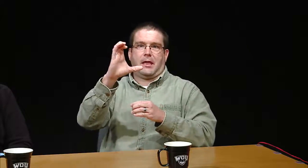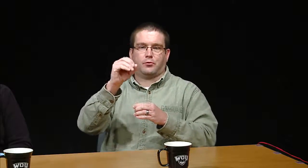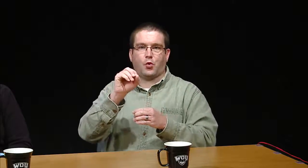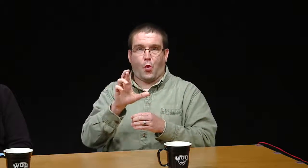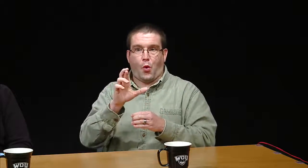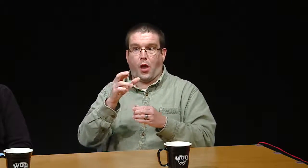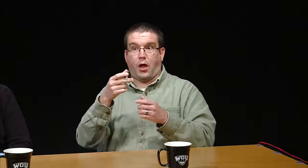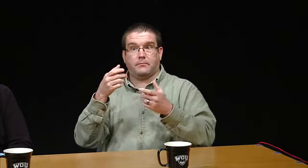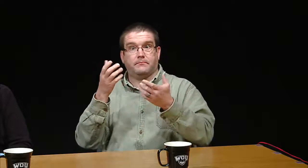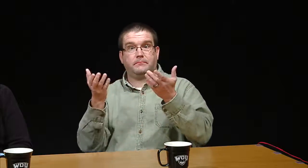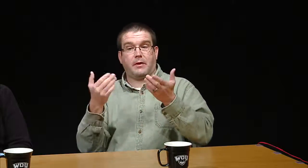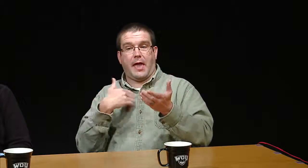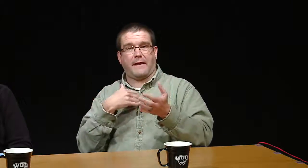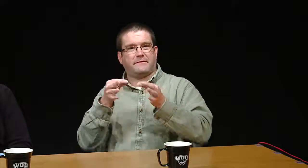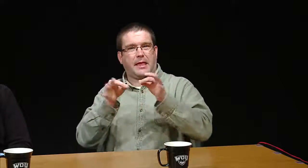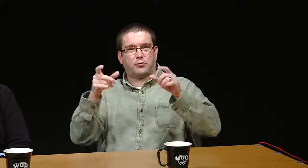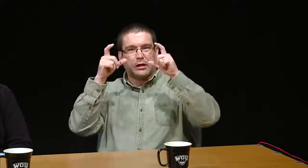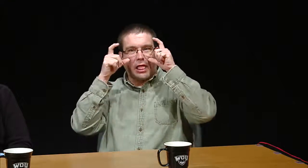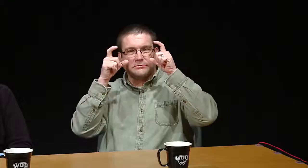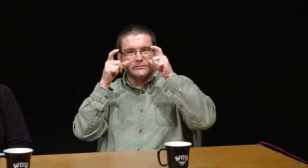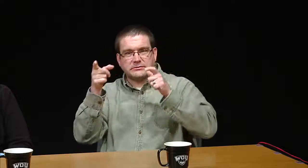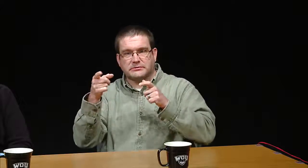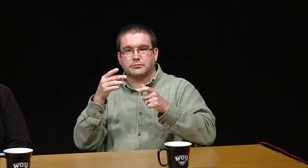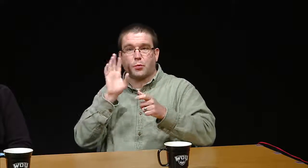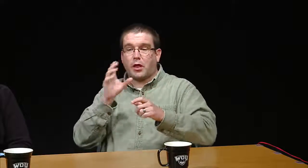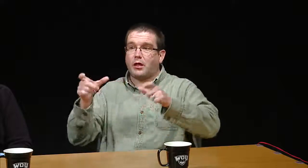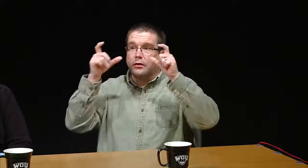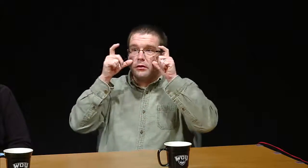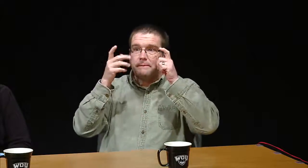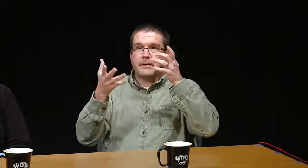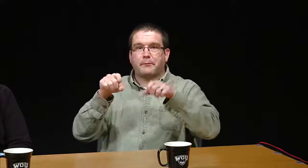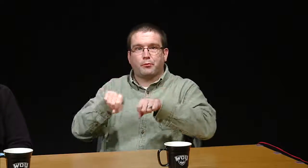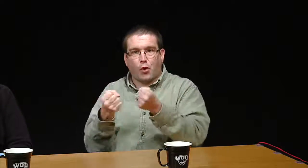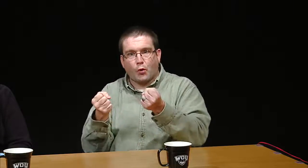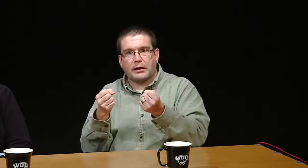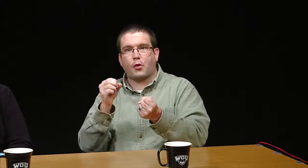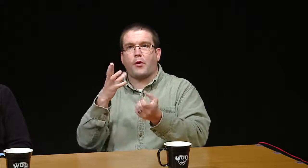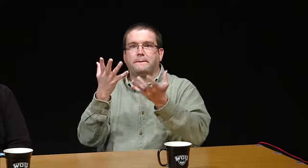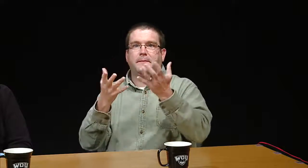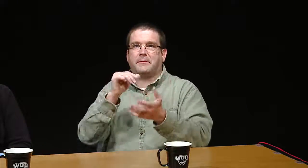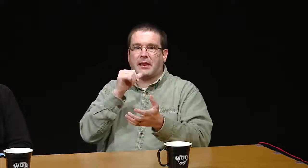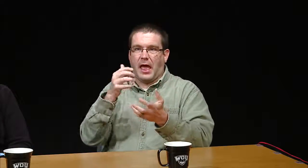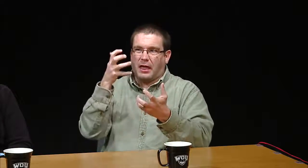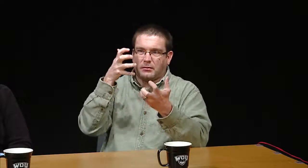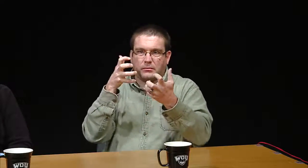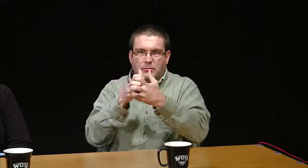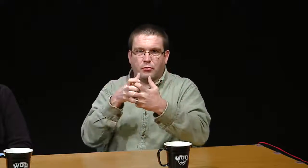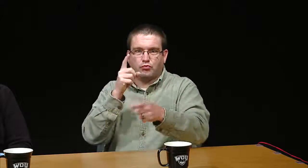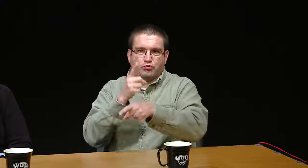It was -- all of the software was new to me, the entire industry was new to me,